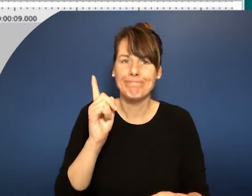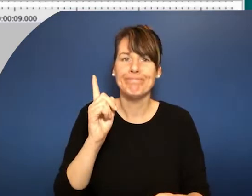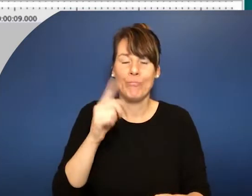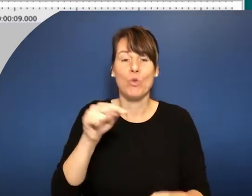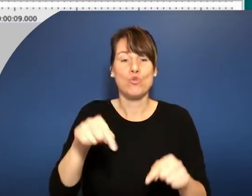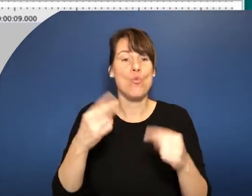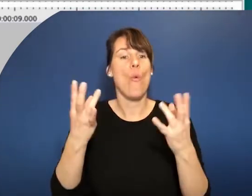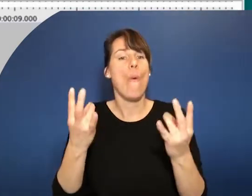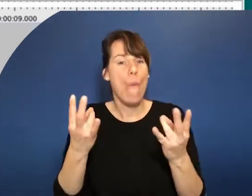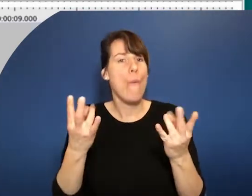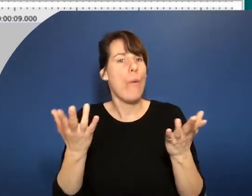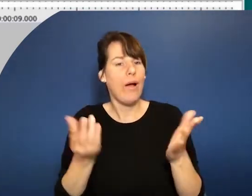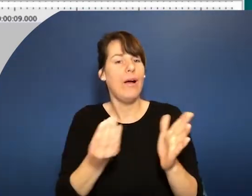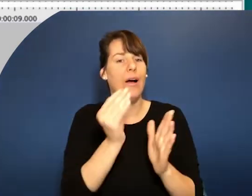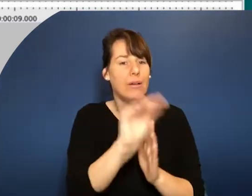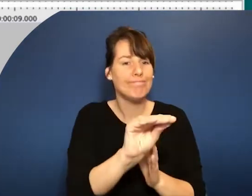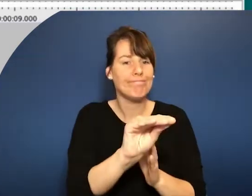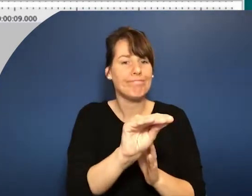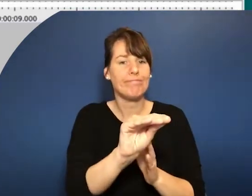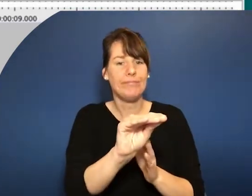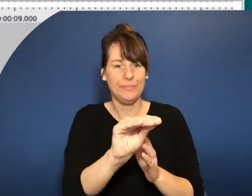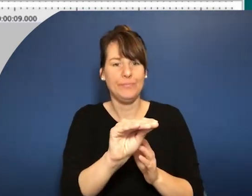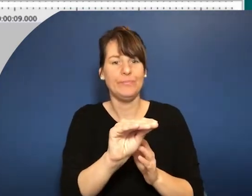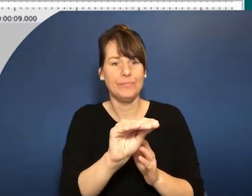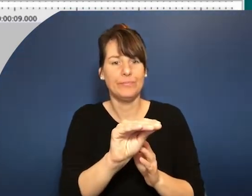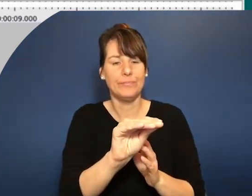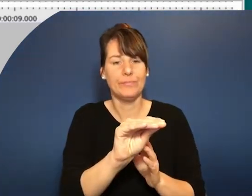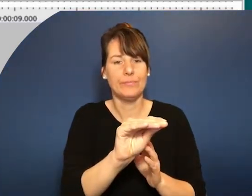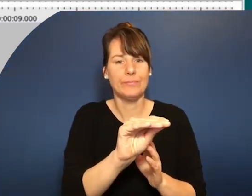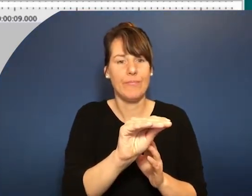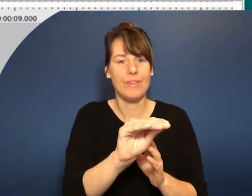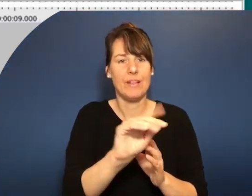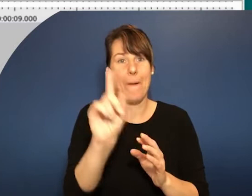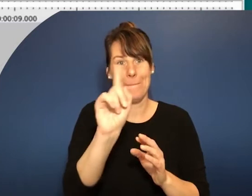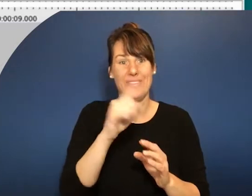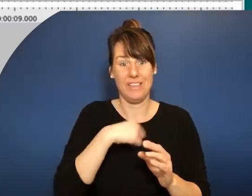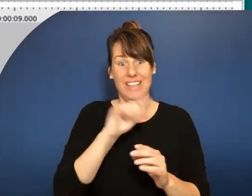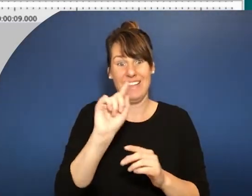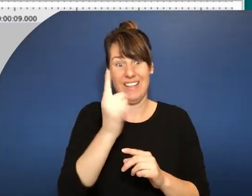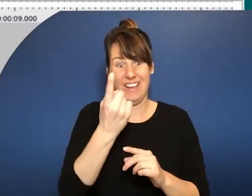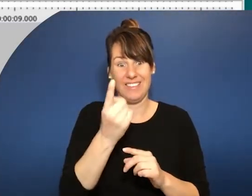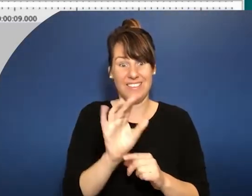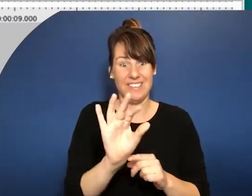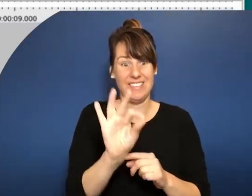one thing about the selection that I will be doing examples and I will be selecting the the boundaries for the lexical signs